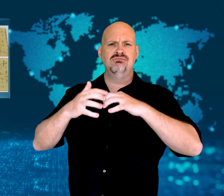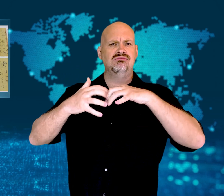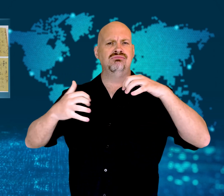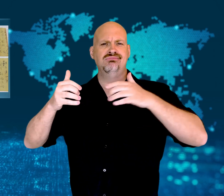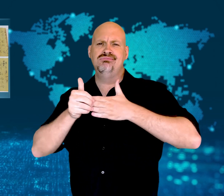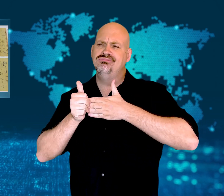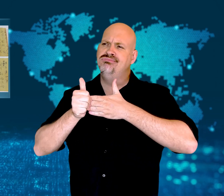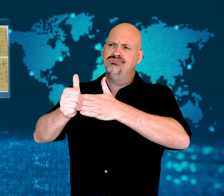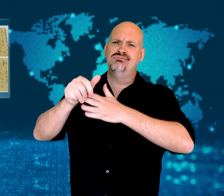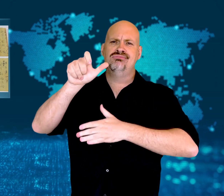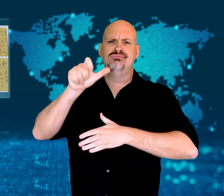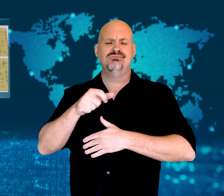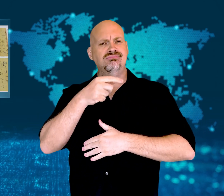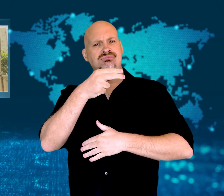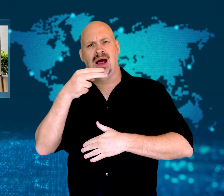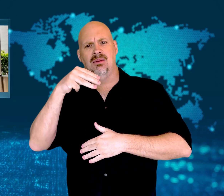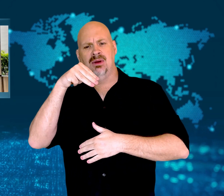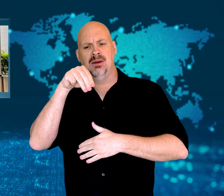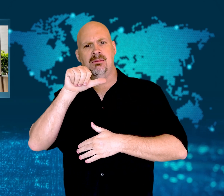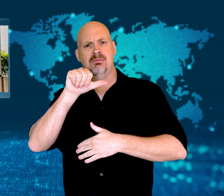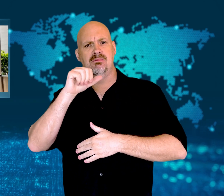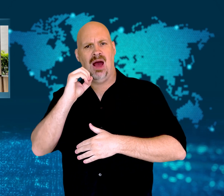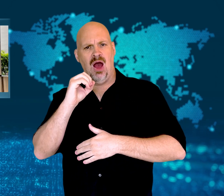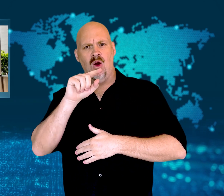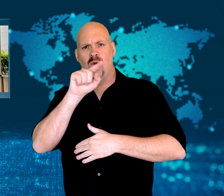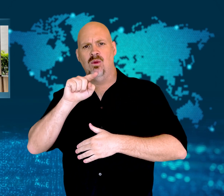named Mao Zedong.